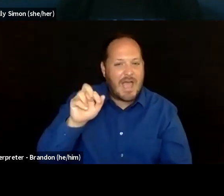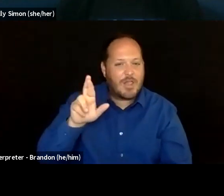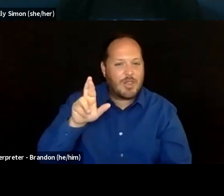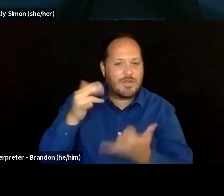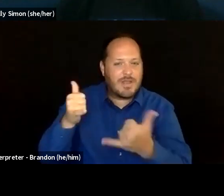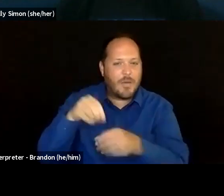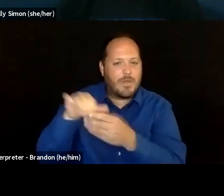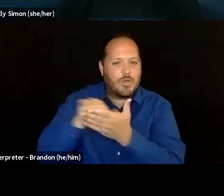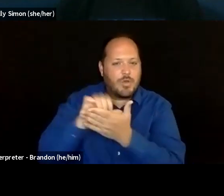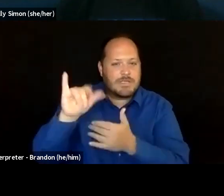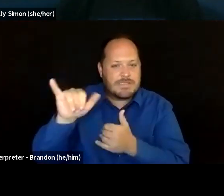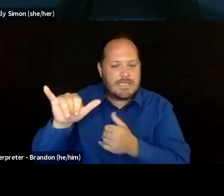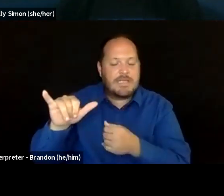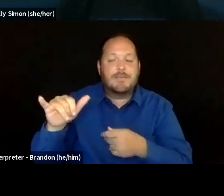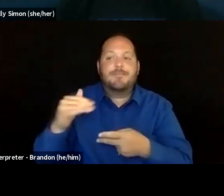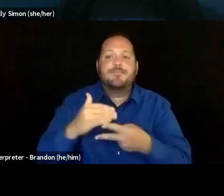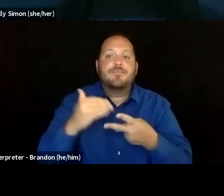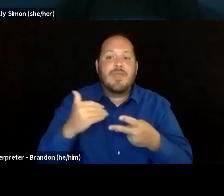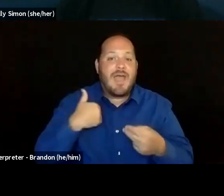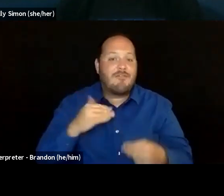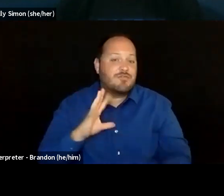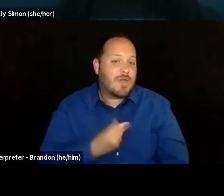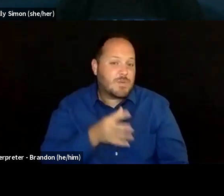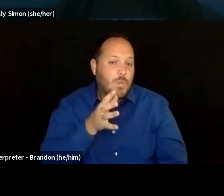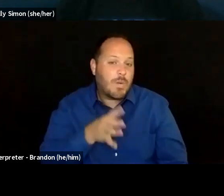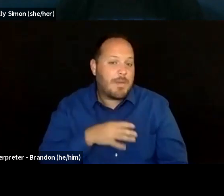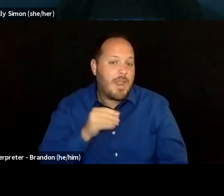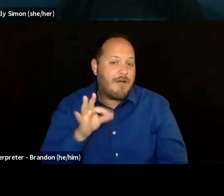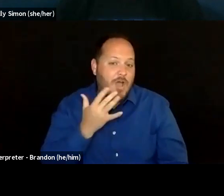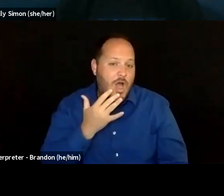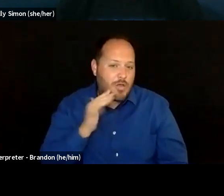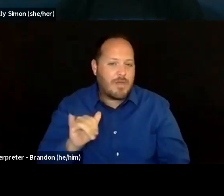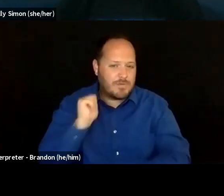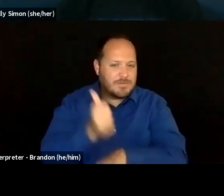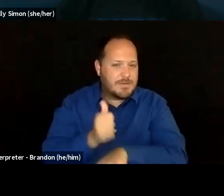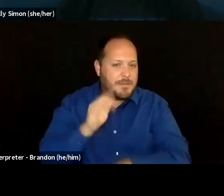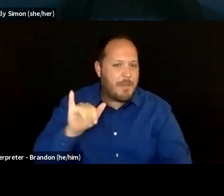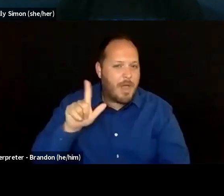Black trans people. So I would definitely, you know, add them to the list as strong